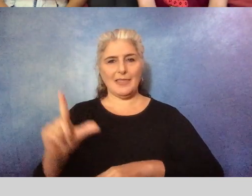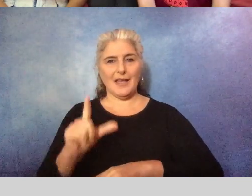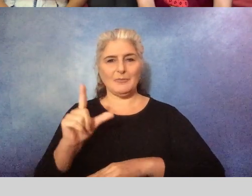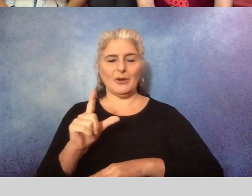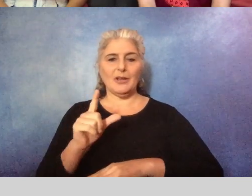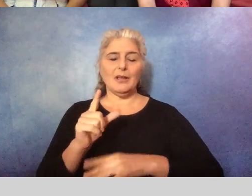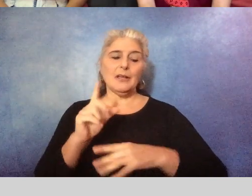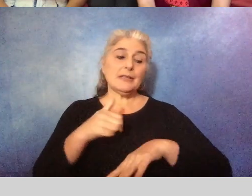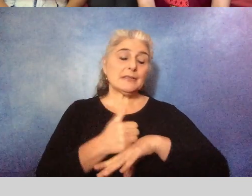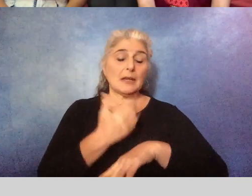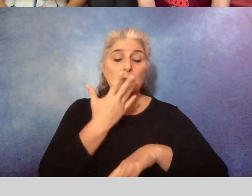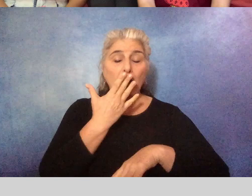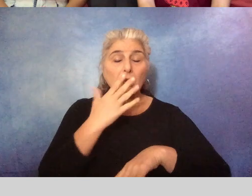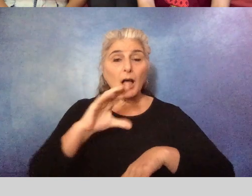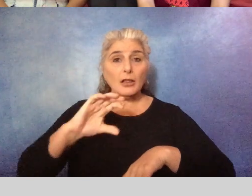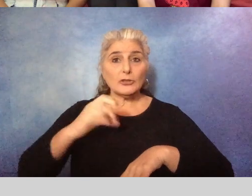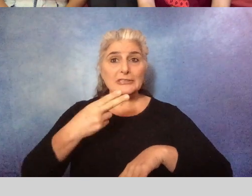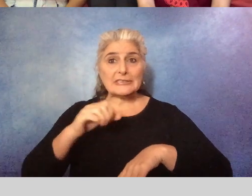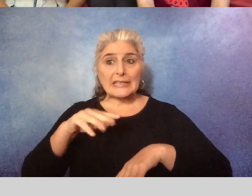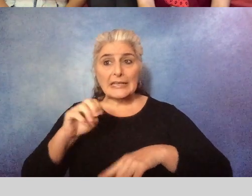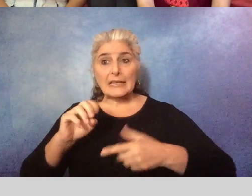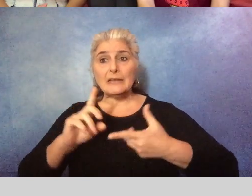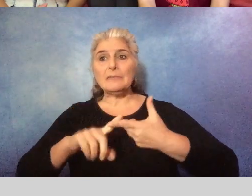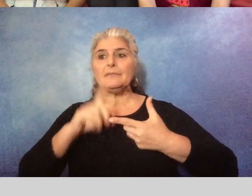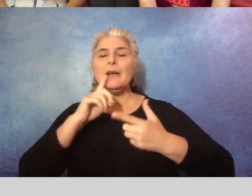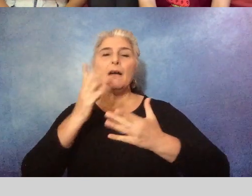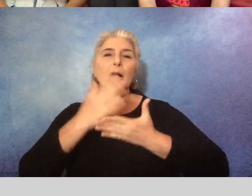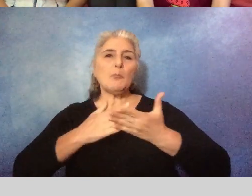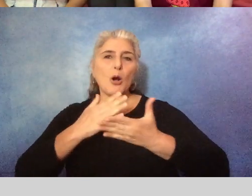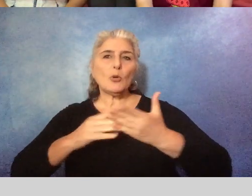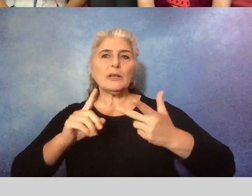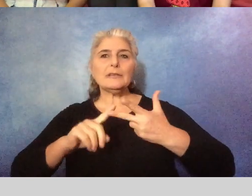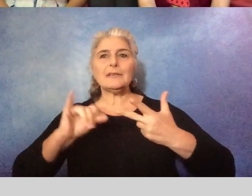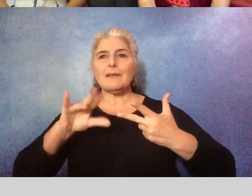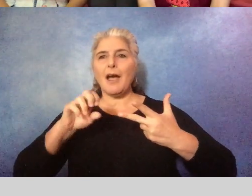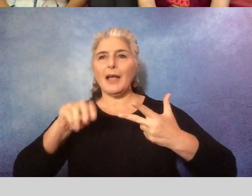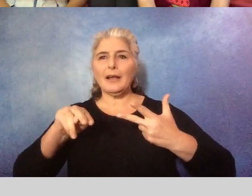some form components and some icons and moved from that.